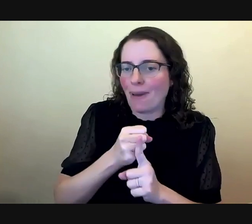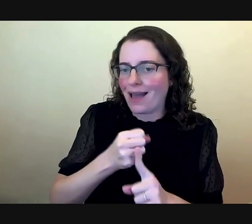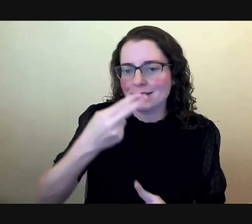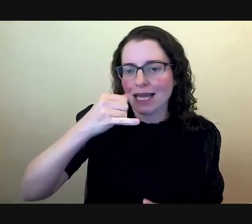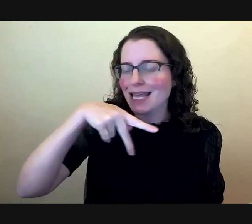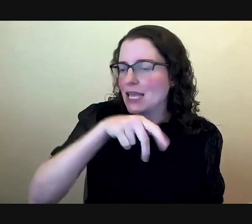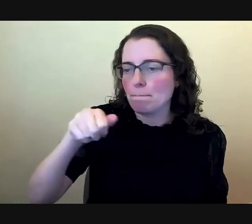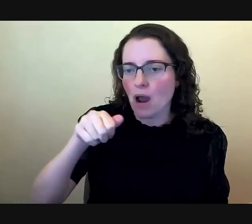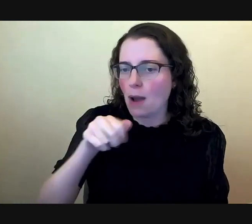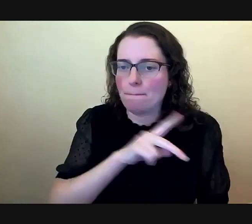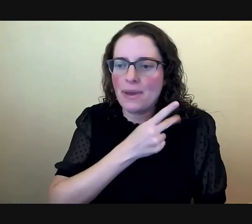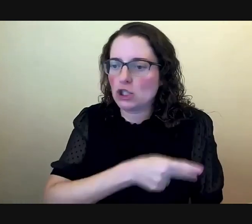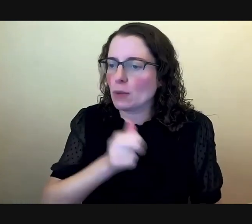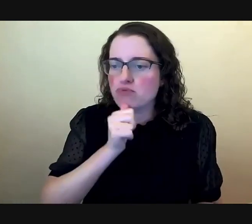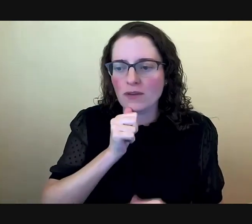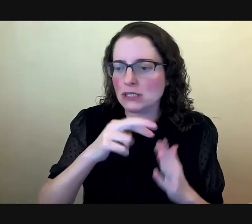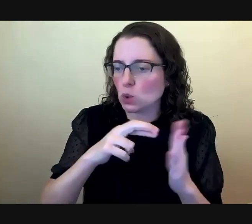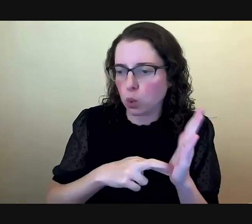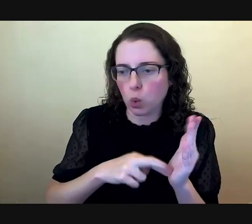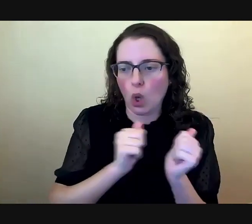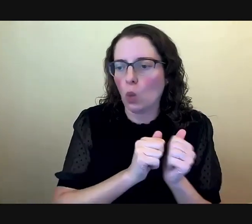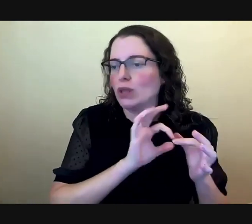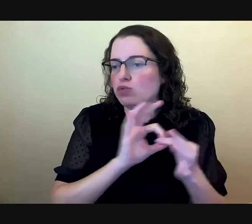does not impact HIPAA patients' privacy